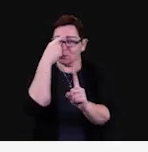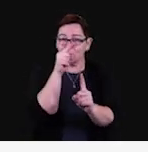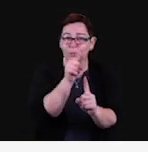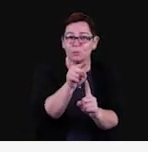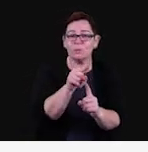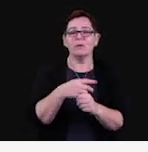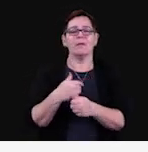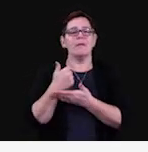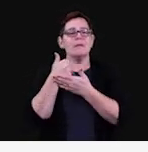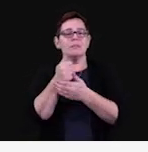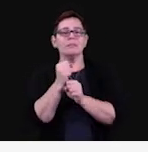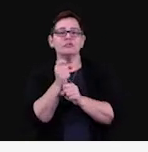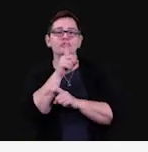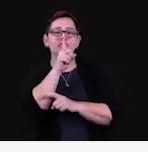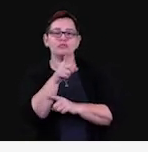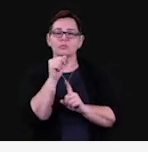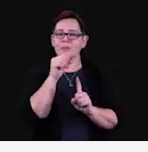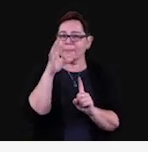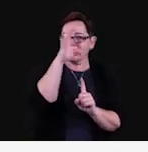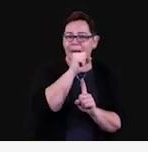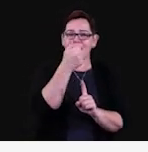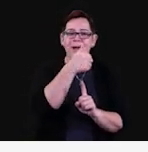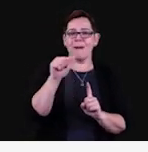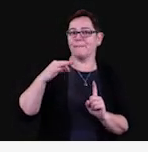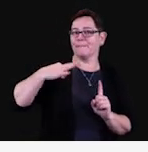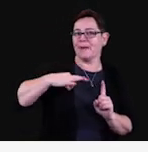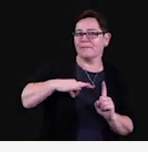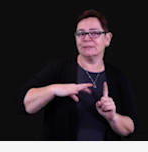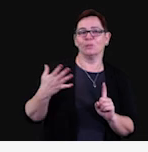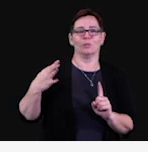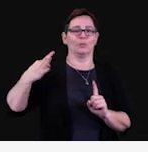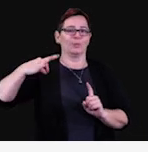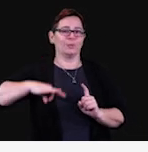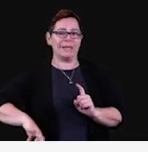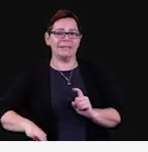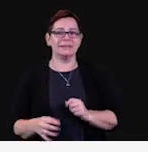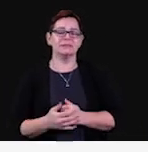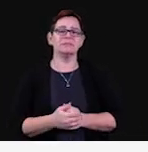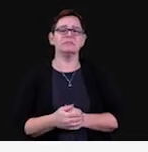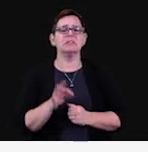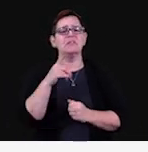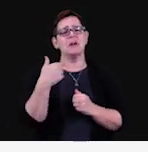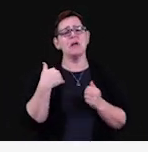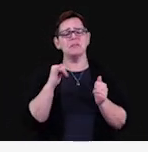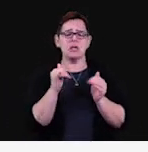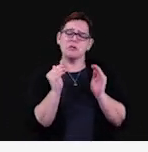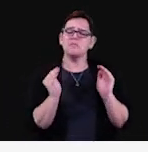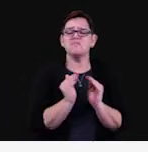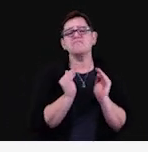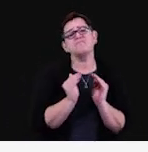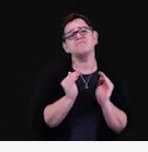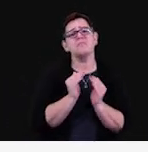If you have a modest income and a simple tax situation, a volunteer could do your taxes for you, for free.